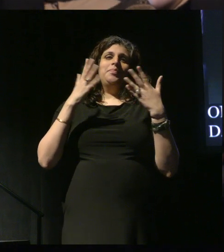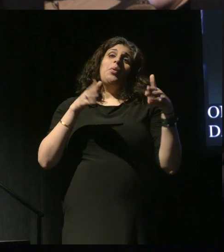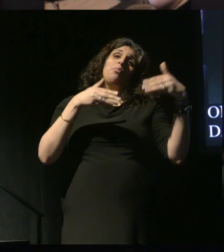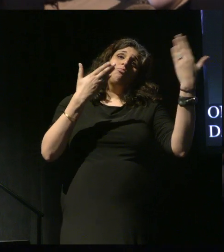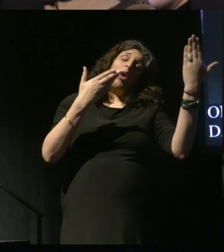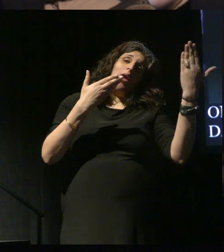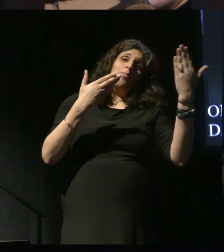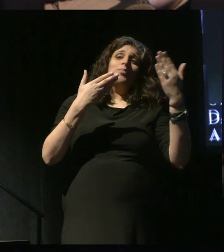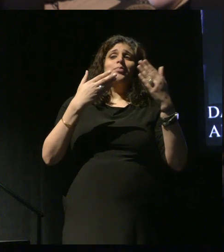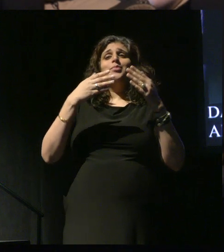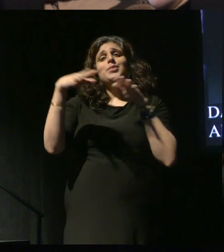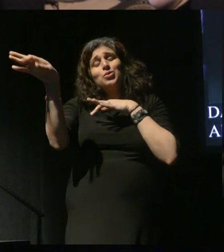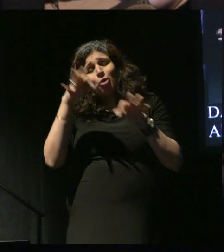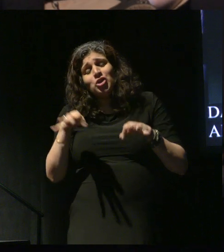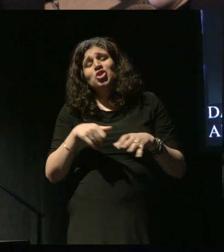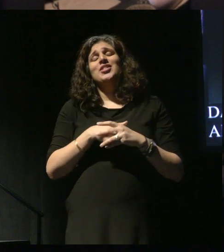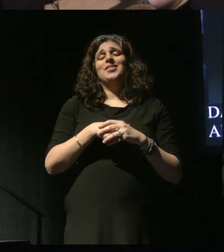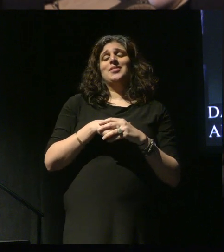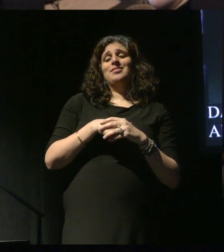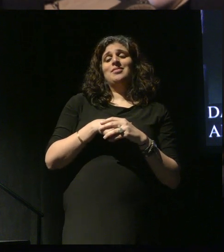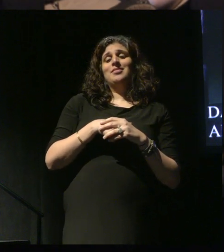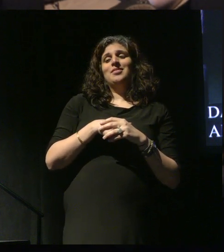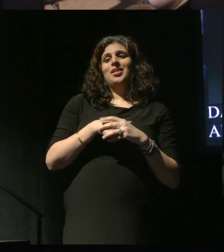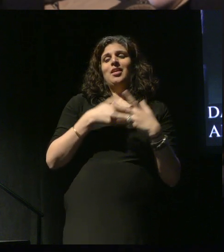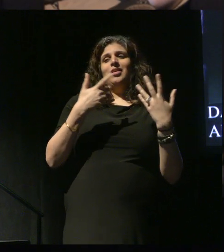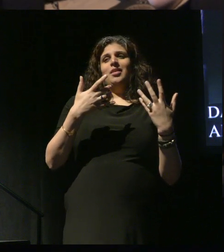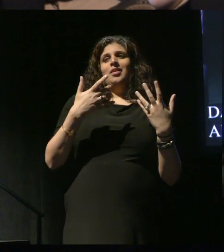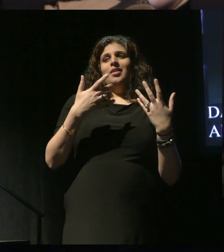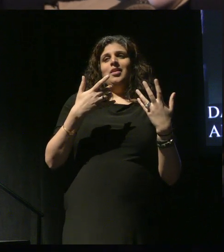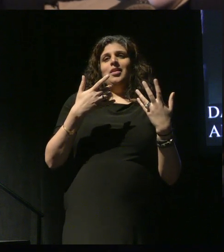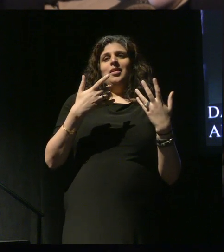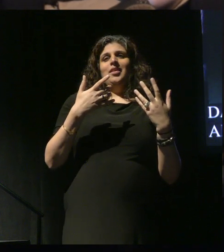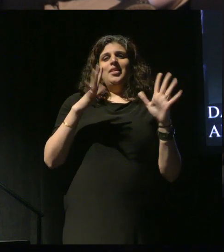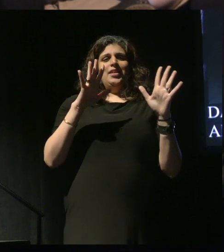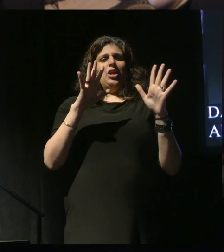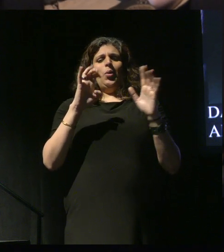it has instructions, it's epistolary but it's not